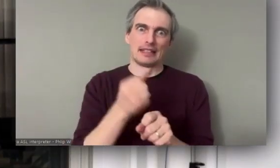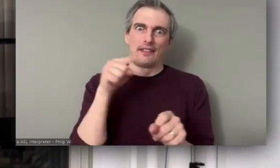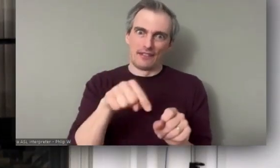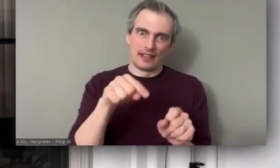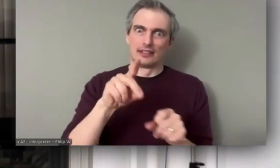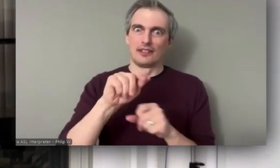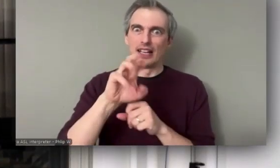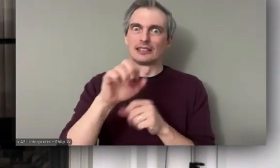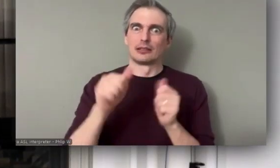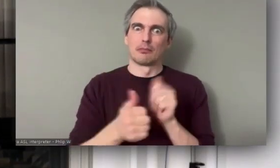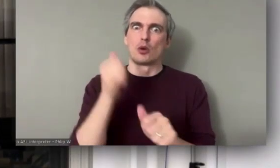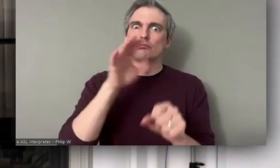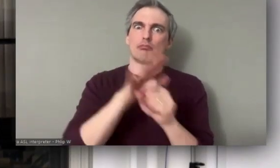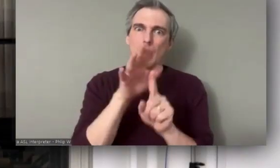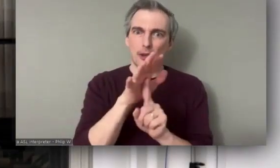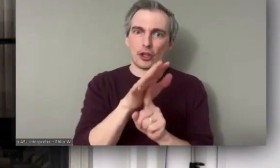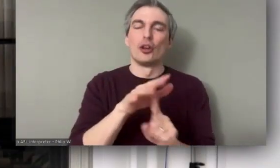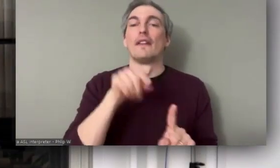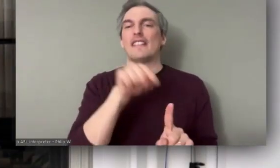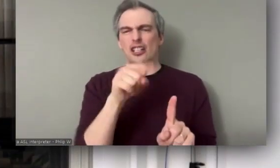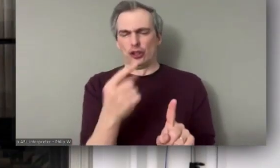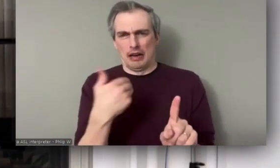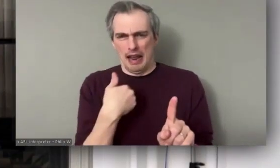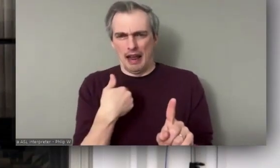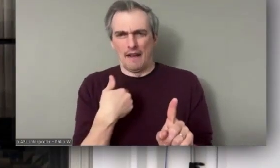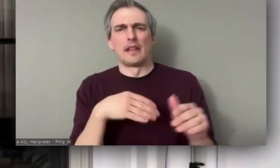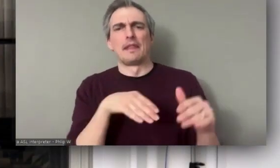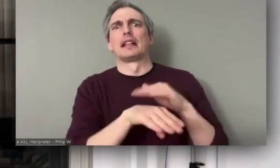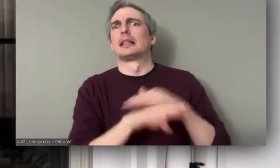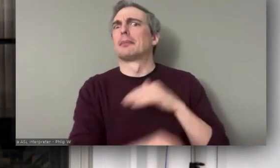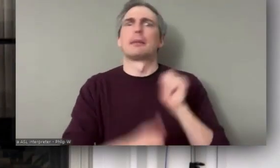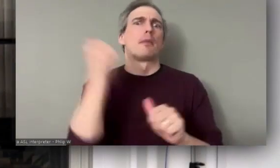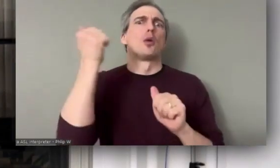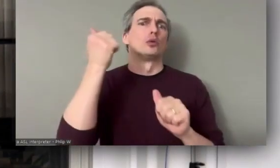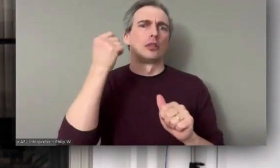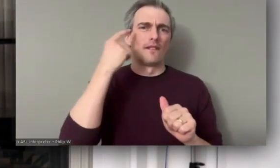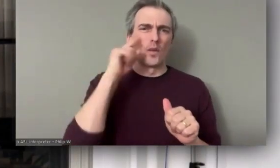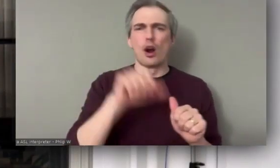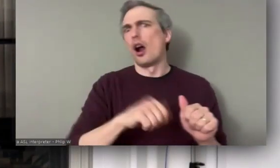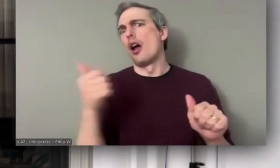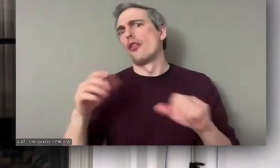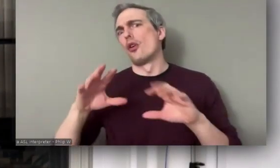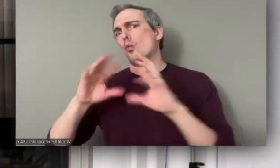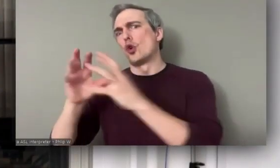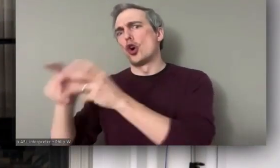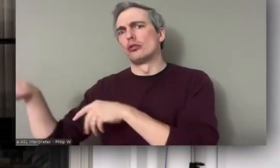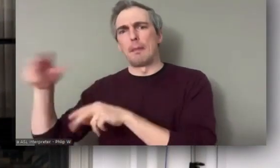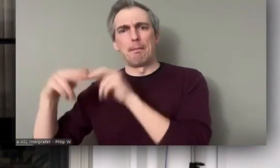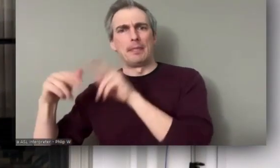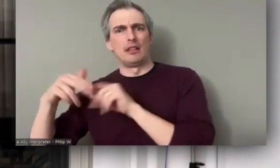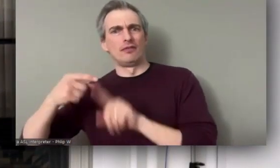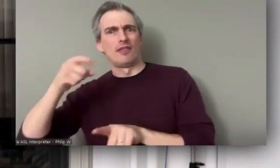Because it's sort of the easiest one, then, for other worlds to build off of. So I would say it's still that opportunity.